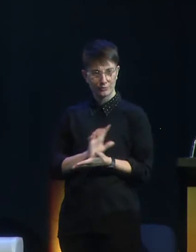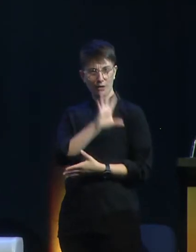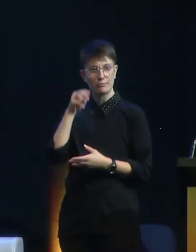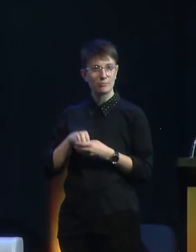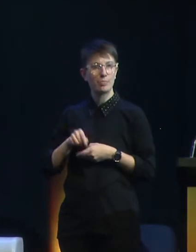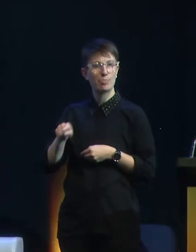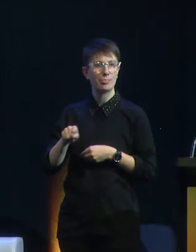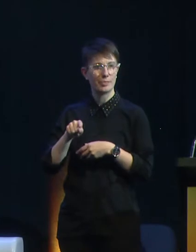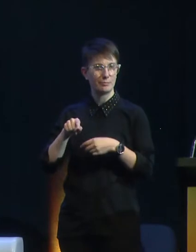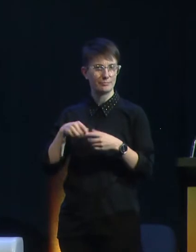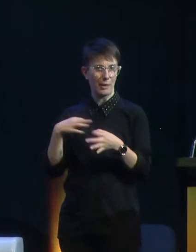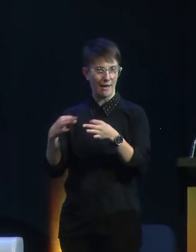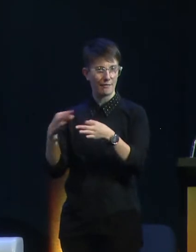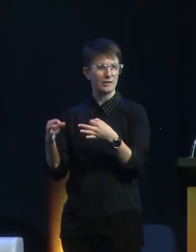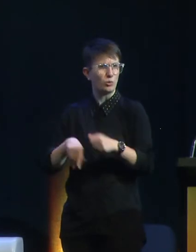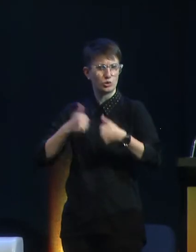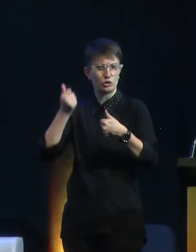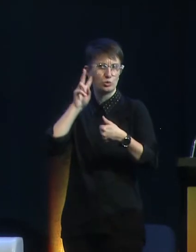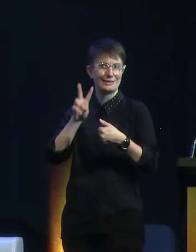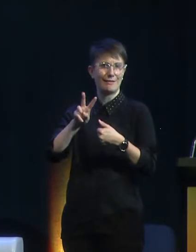all of the engagements, it was really good to hear the Prime Minister talk this morning